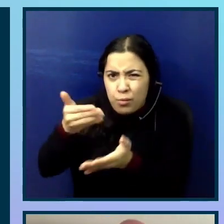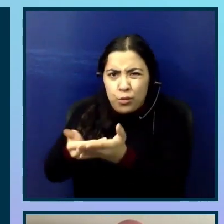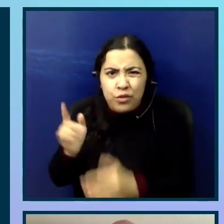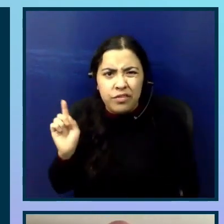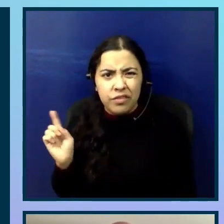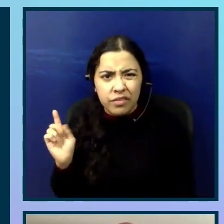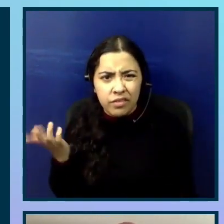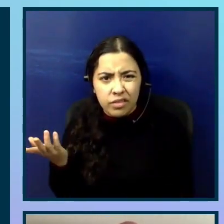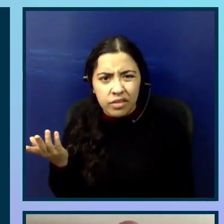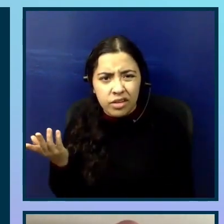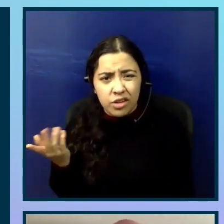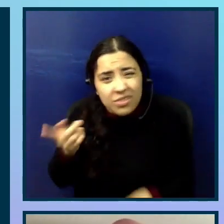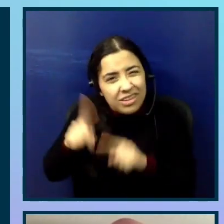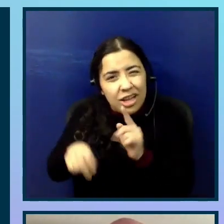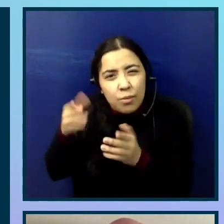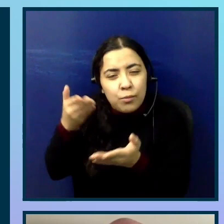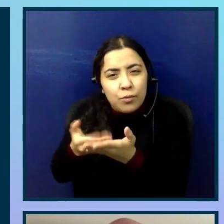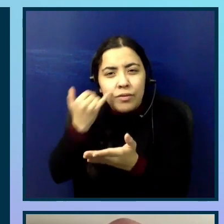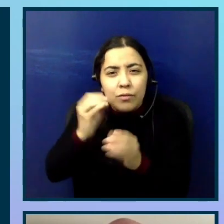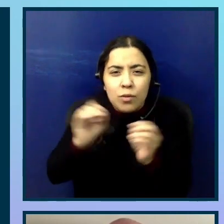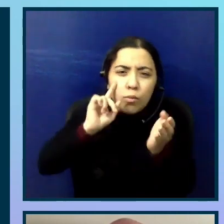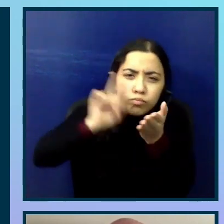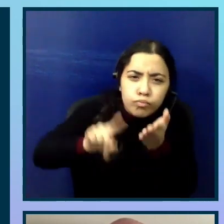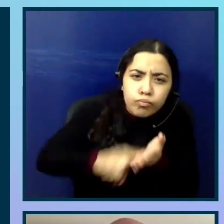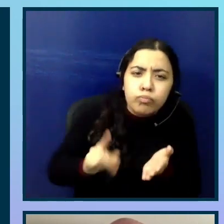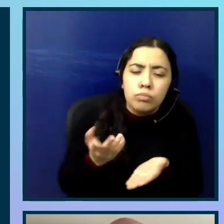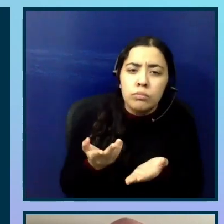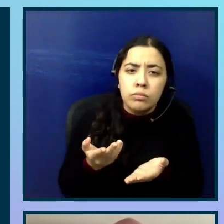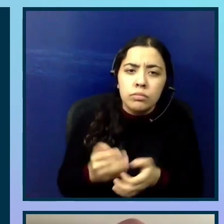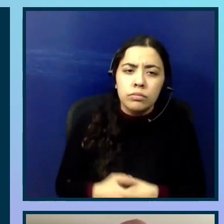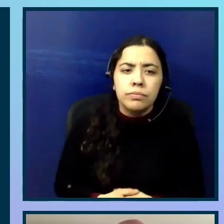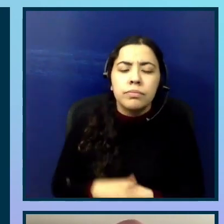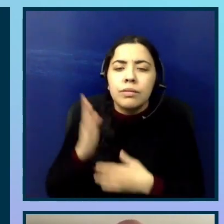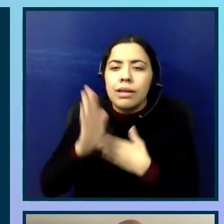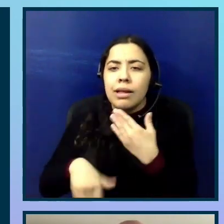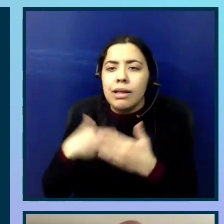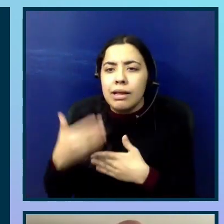So what's next is that we've spent a year or over a year,